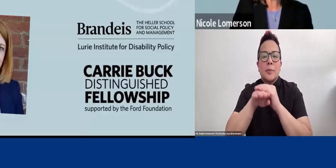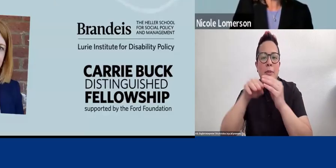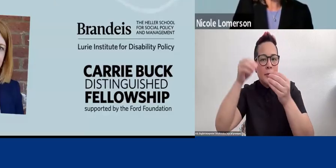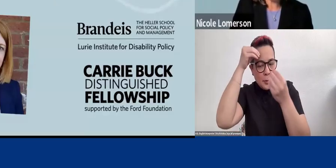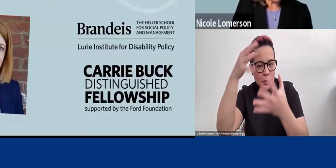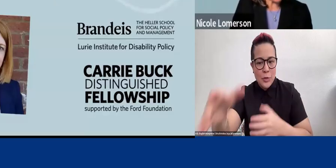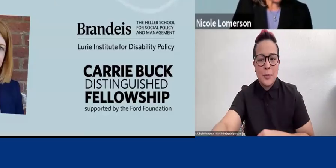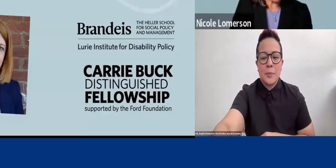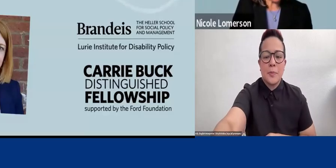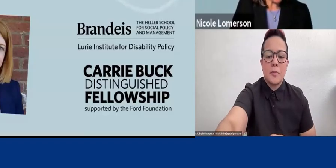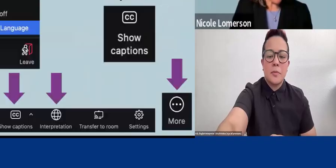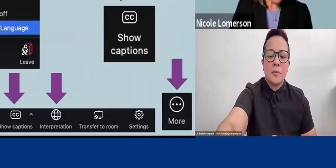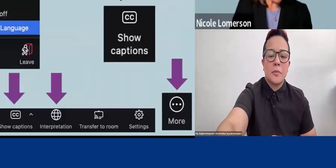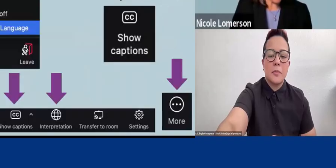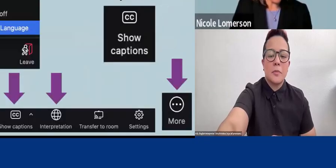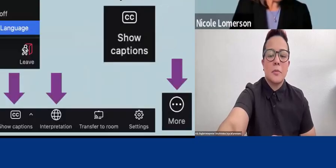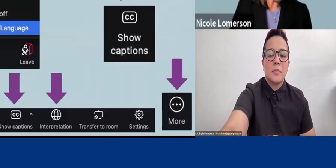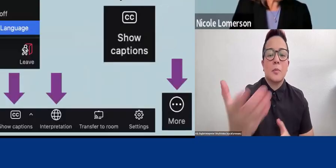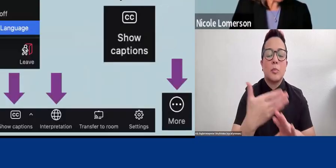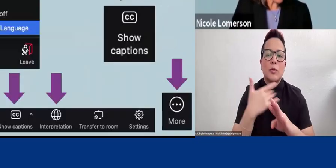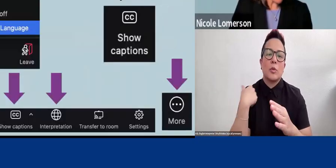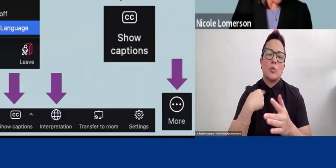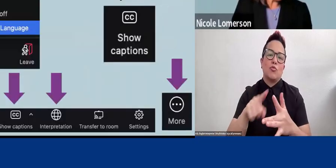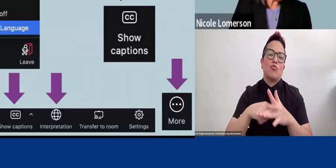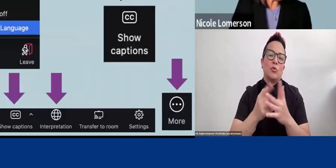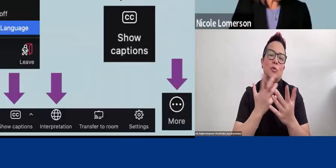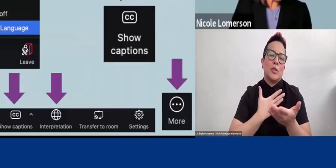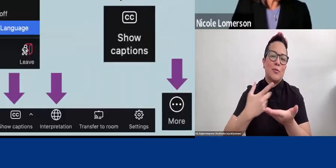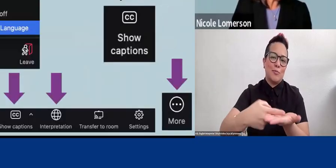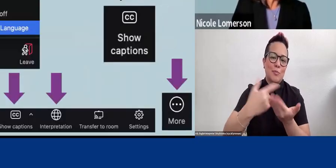before we start our talk today. On screen,